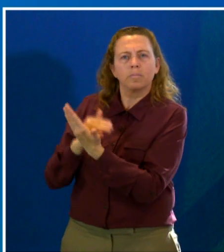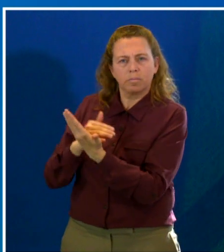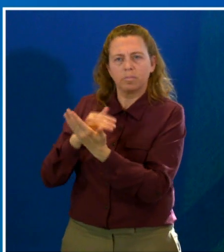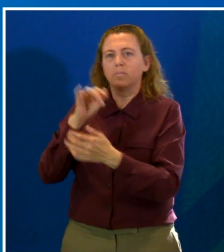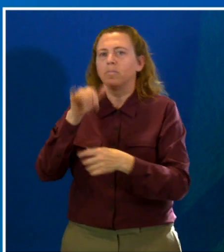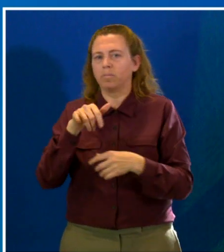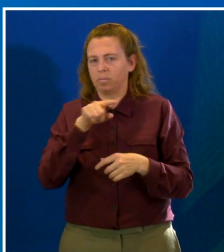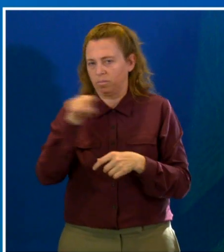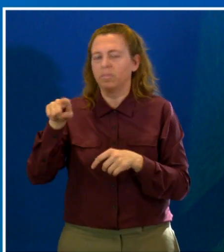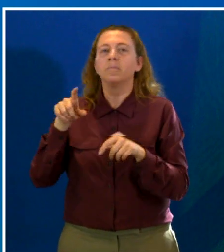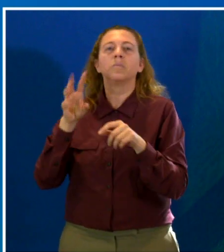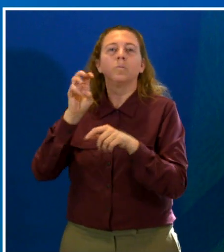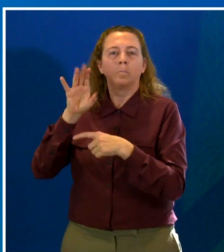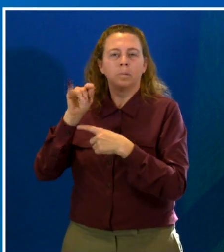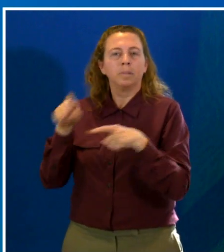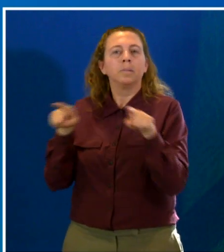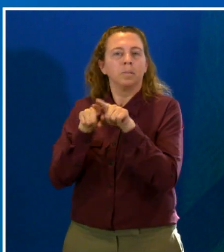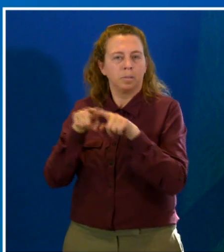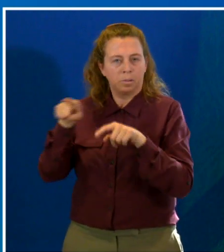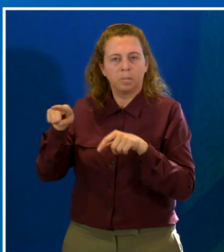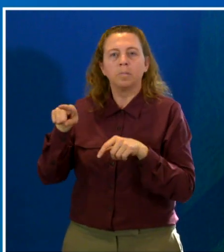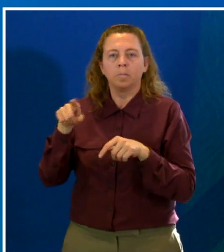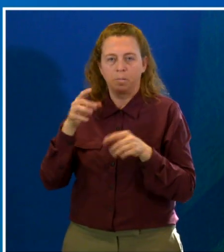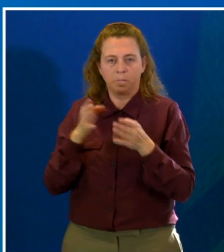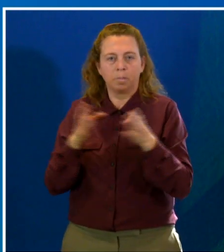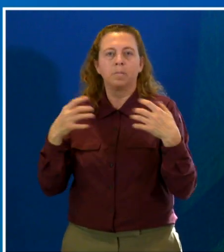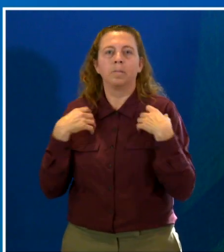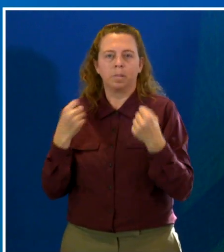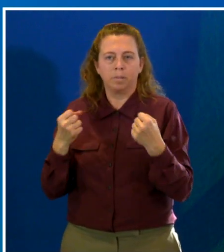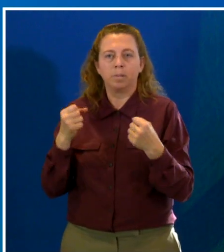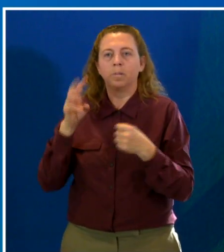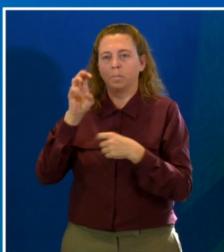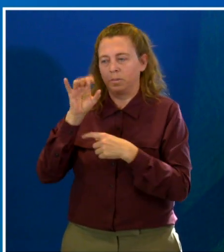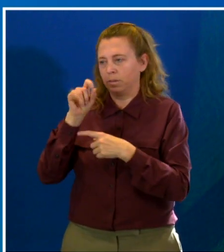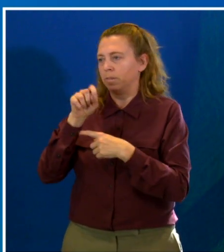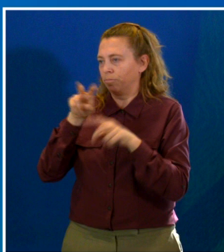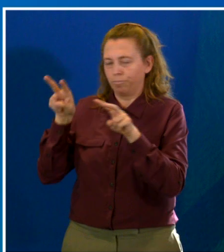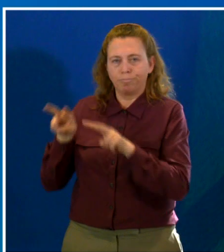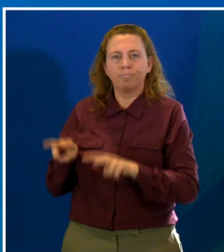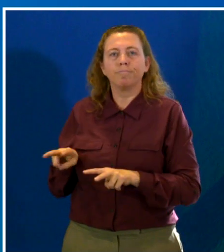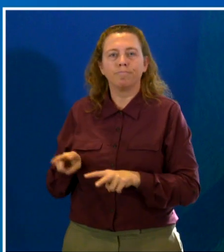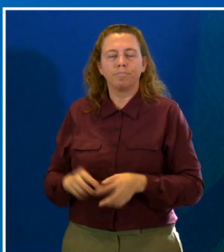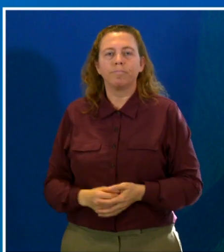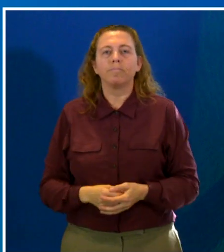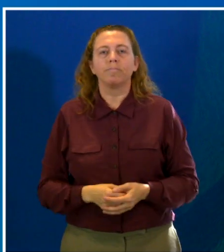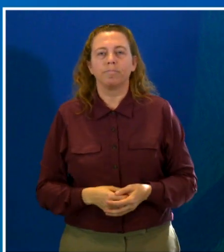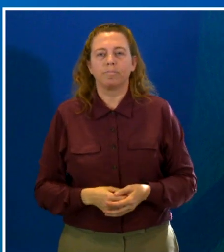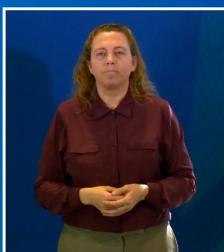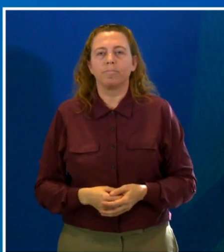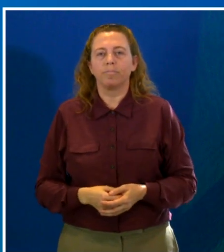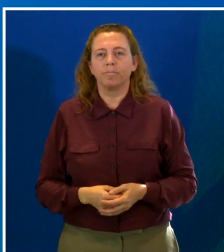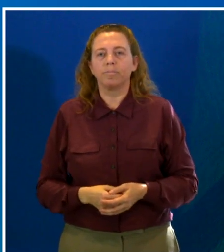And a big thanks to Vancouver Fire Department for continuing to support the community in accessing the vaccine.